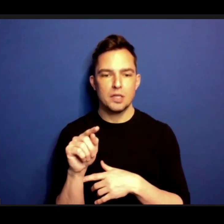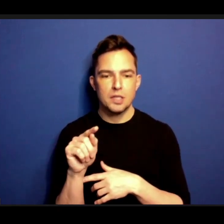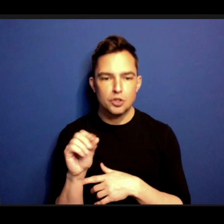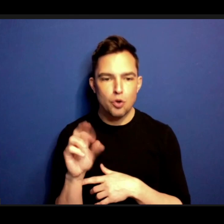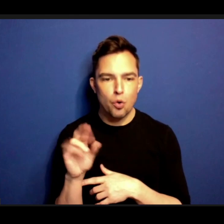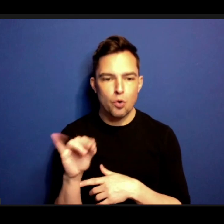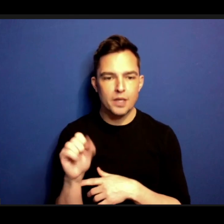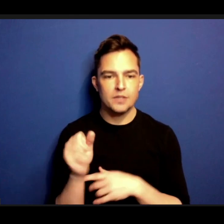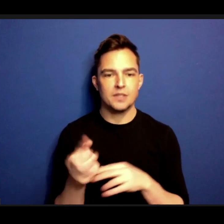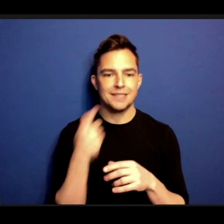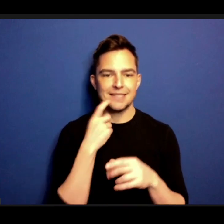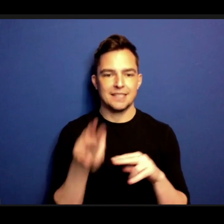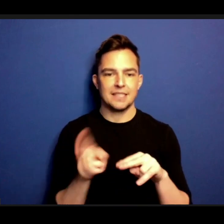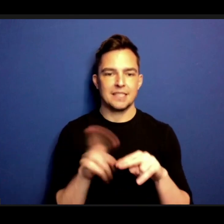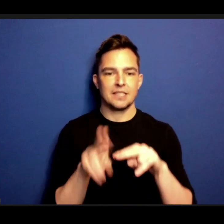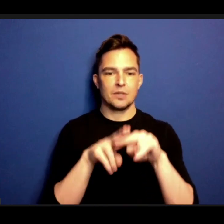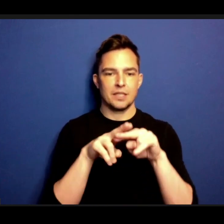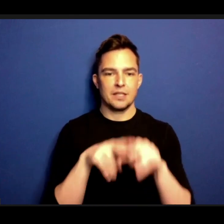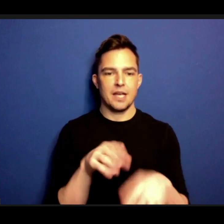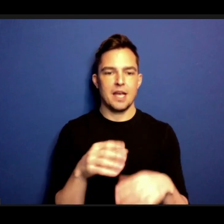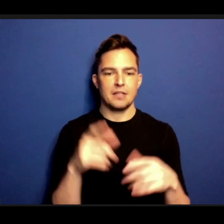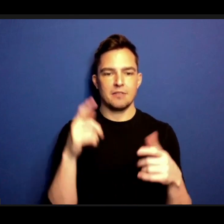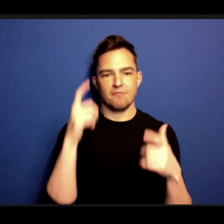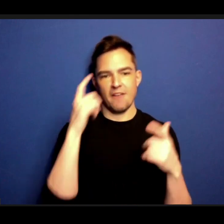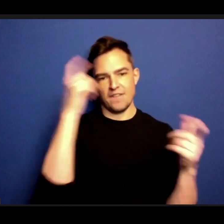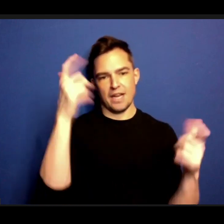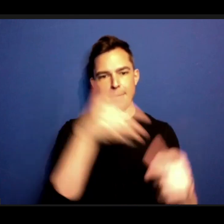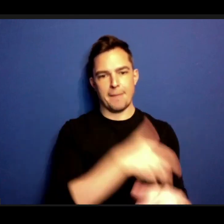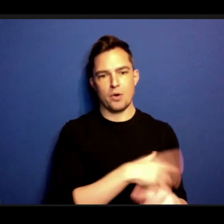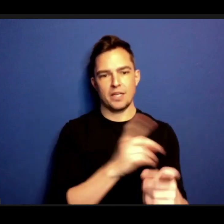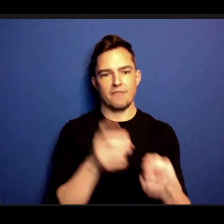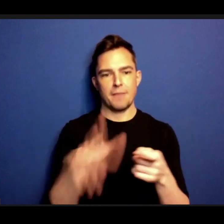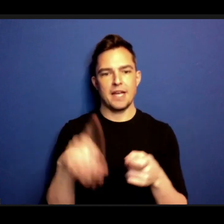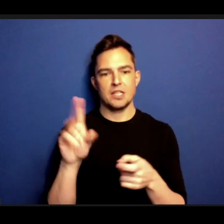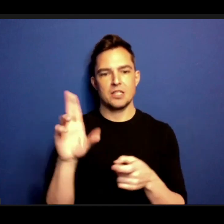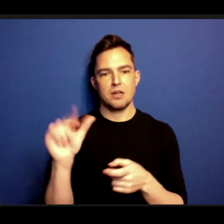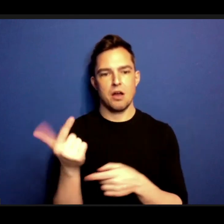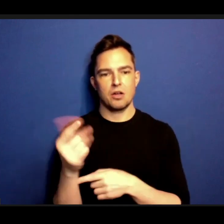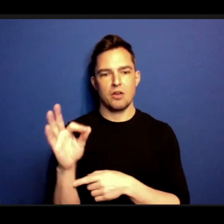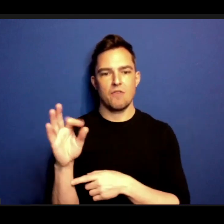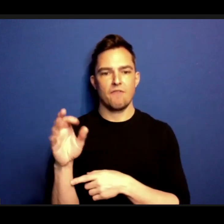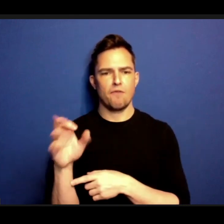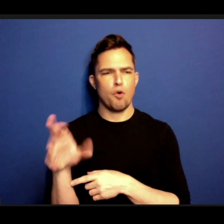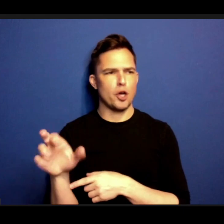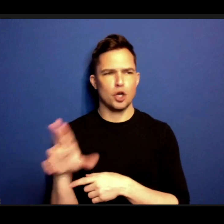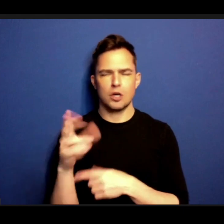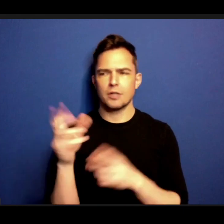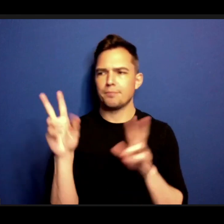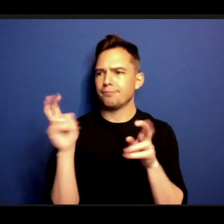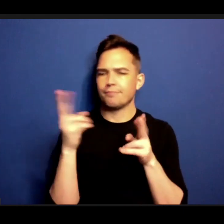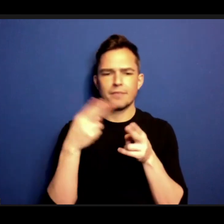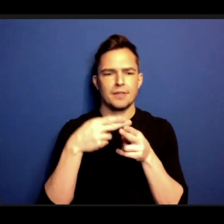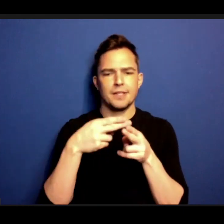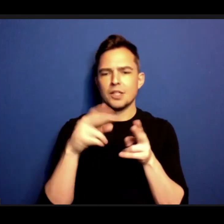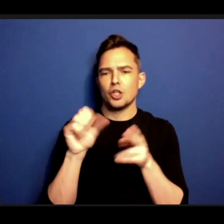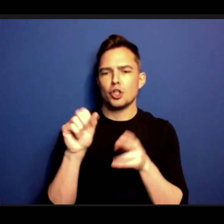and inflated power, as given to him by Doug Ford and being a super mayor or whatever the terminology is now that he has.